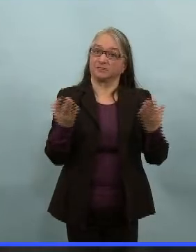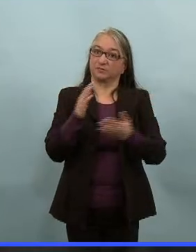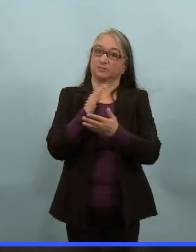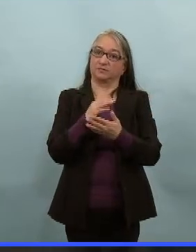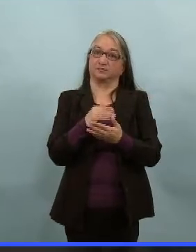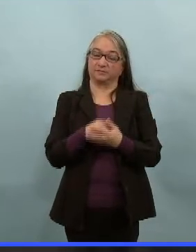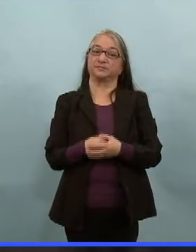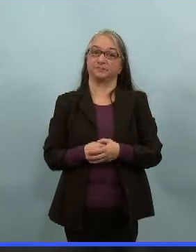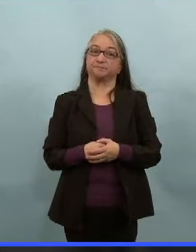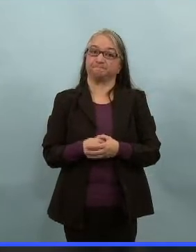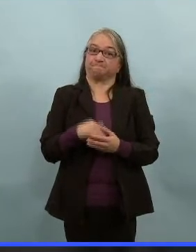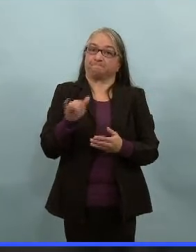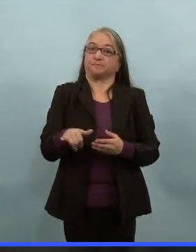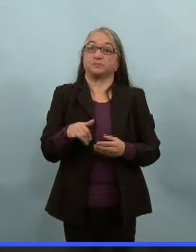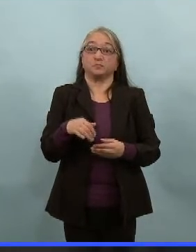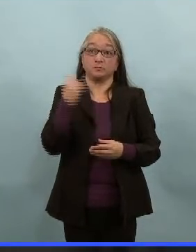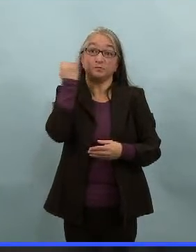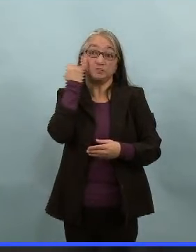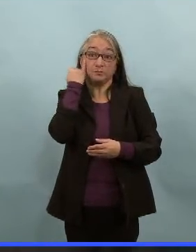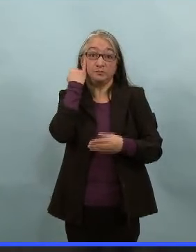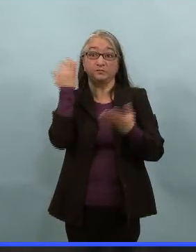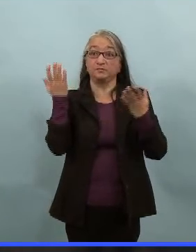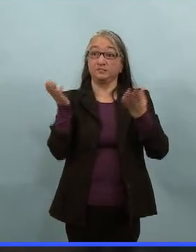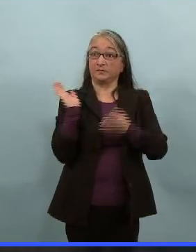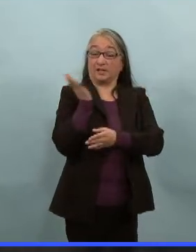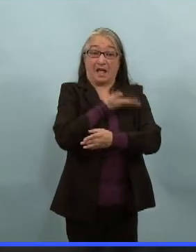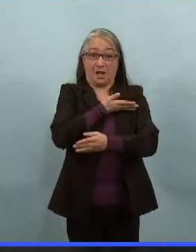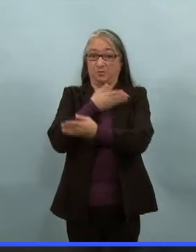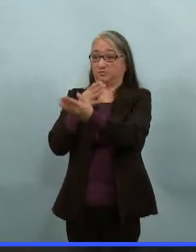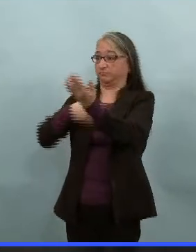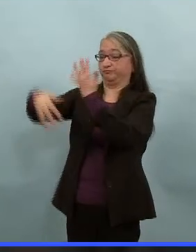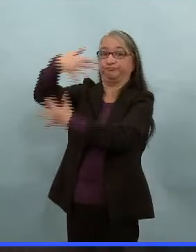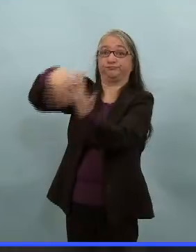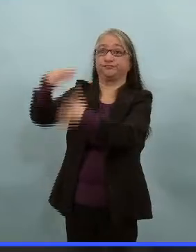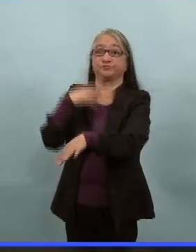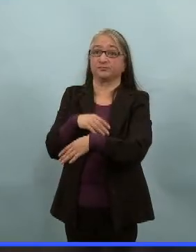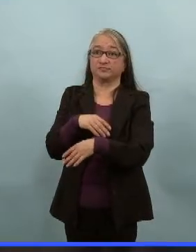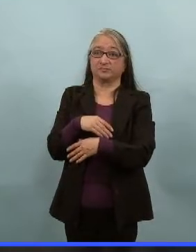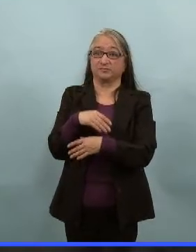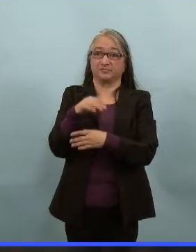if we limit our interactions even if you cut your interactions down by 50 percent or 75 percent with